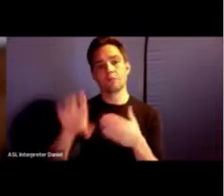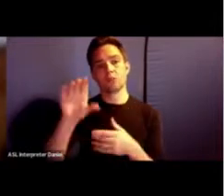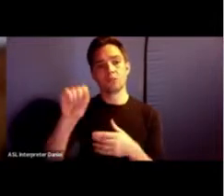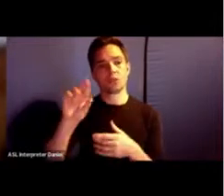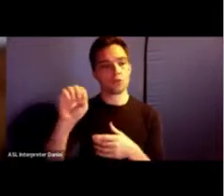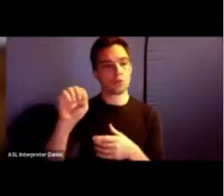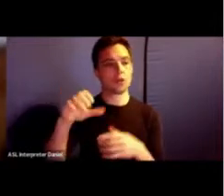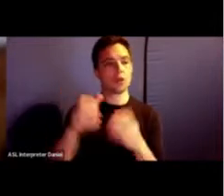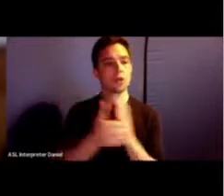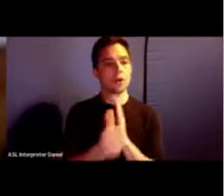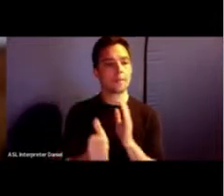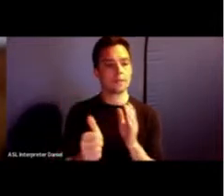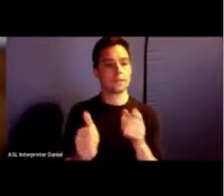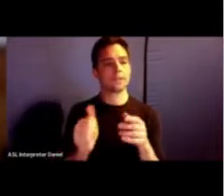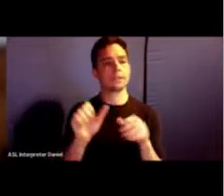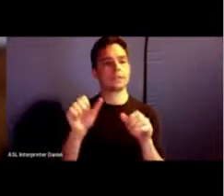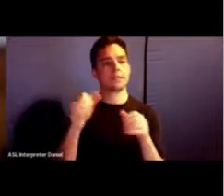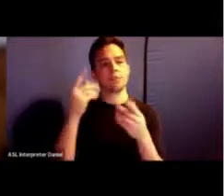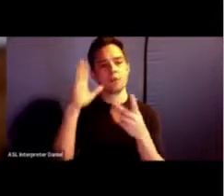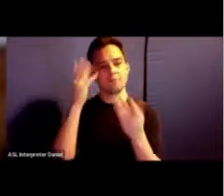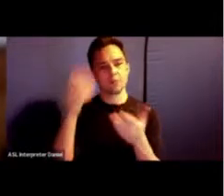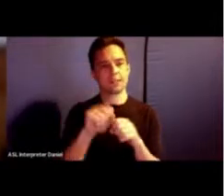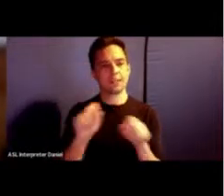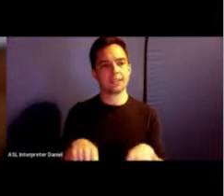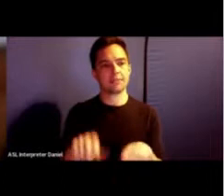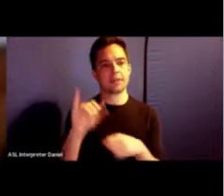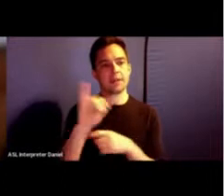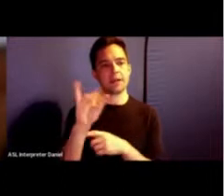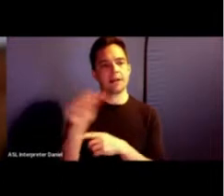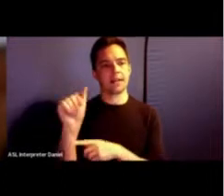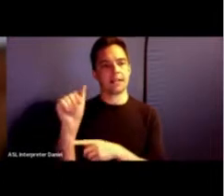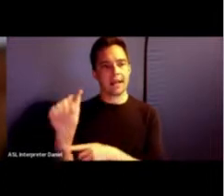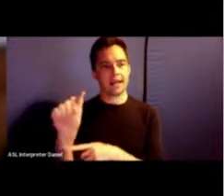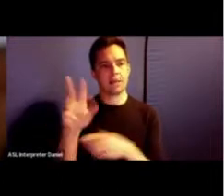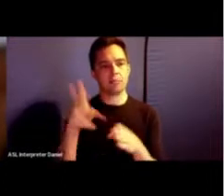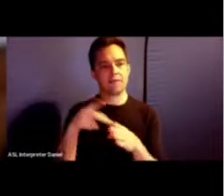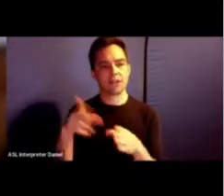information and assistance, I&A, professionals in self direction.